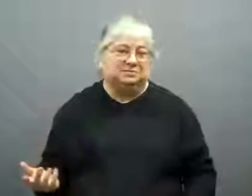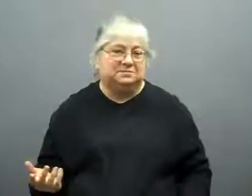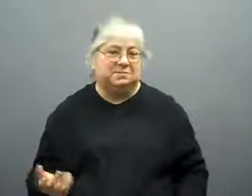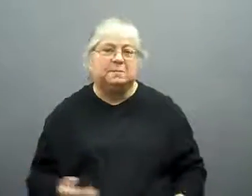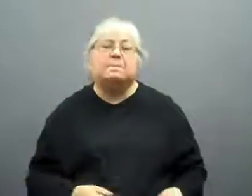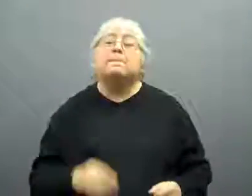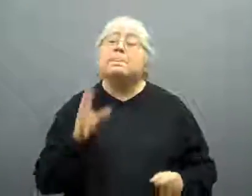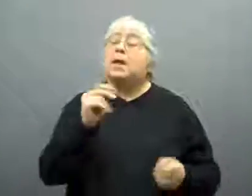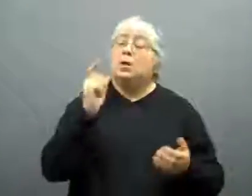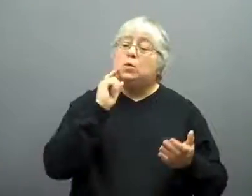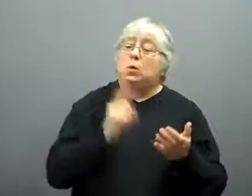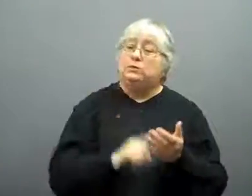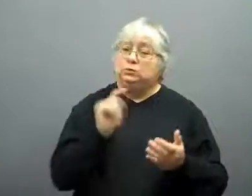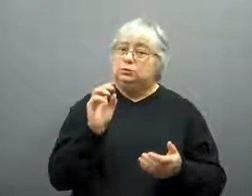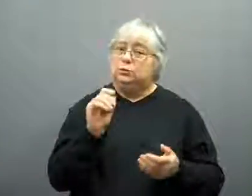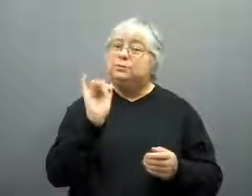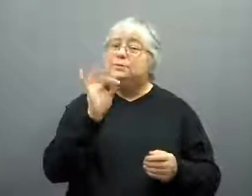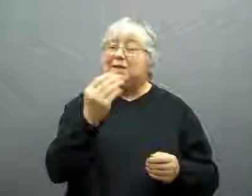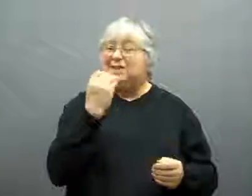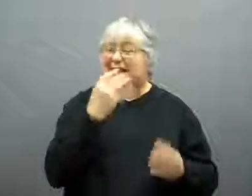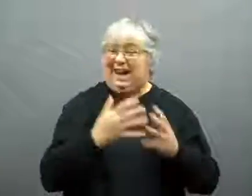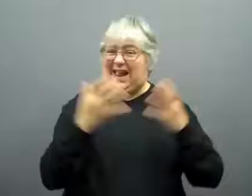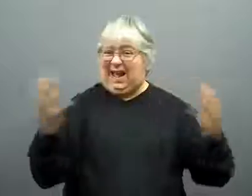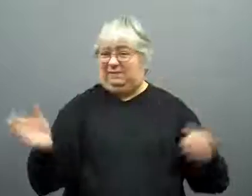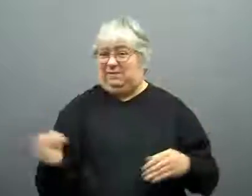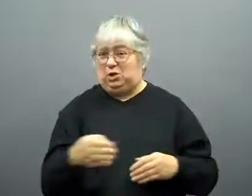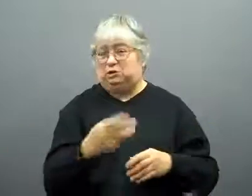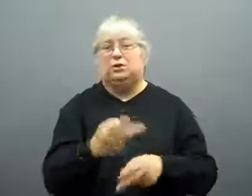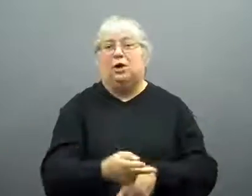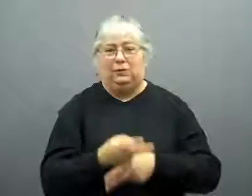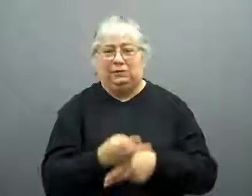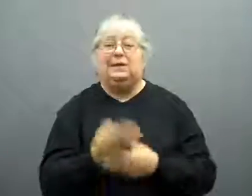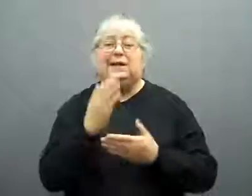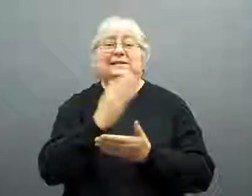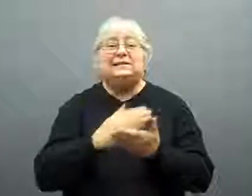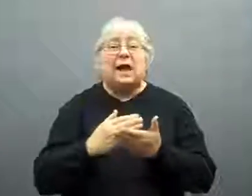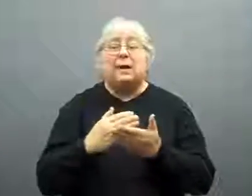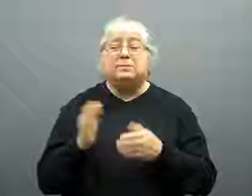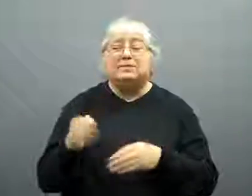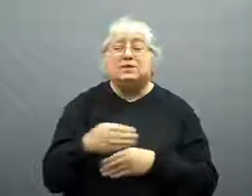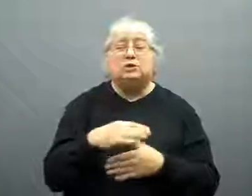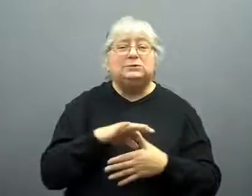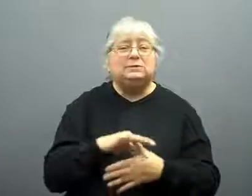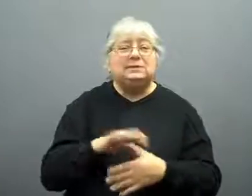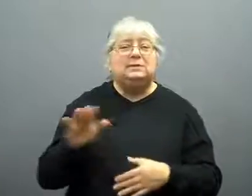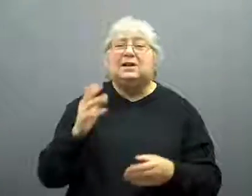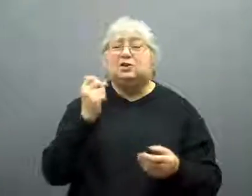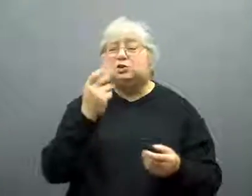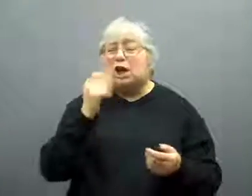A word of caution if you eat a lot of fish.